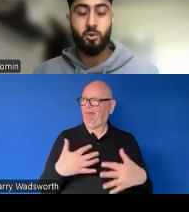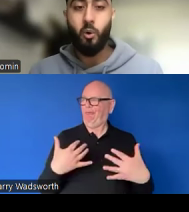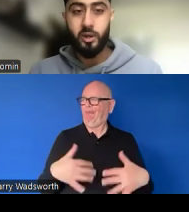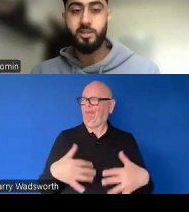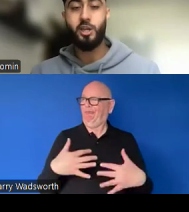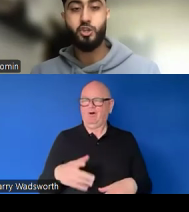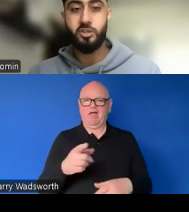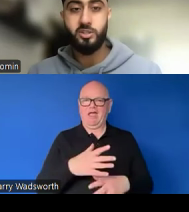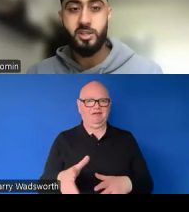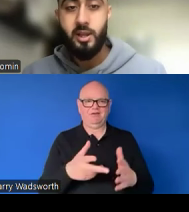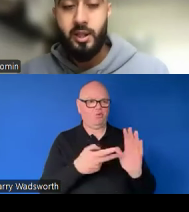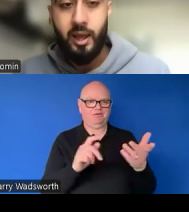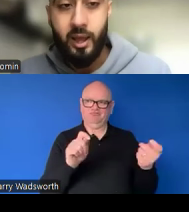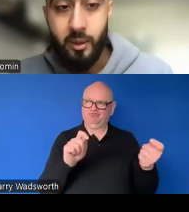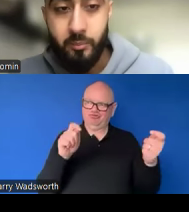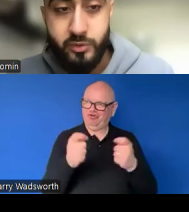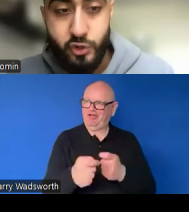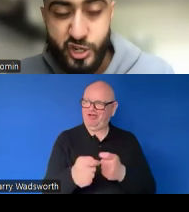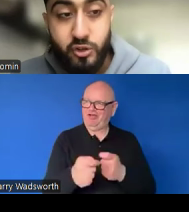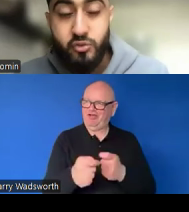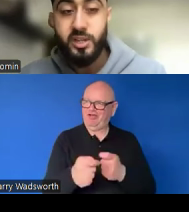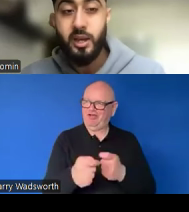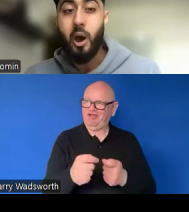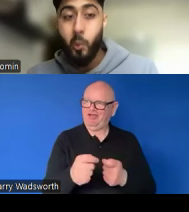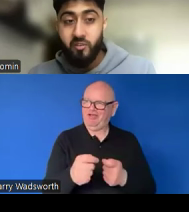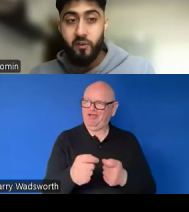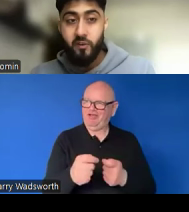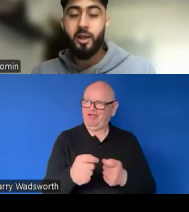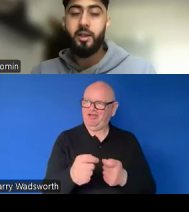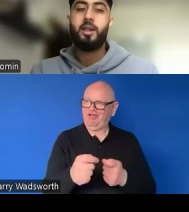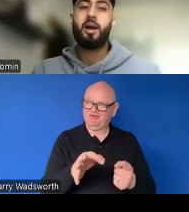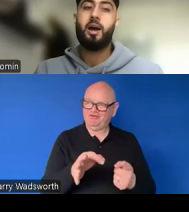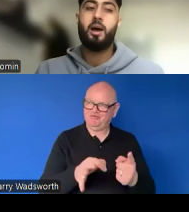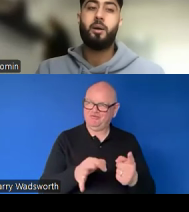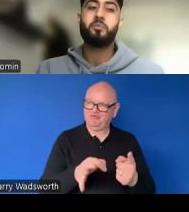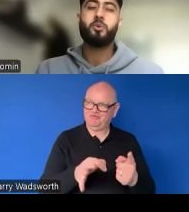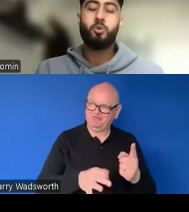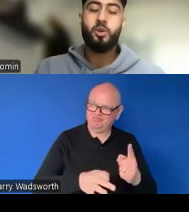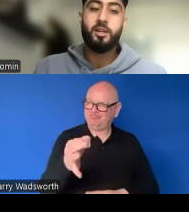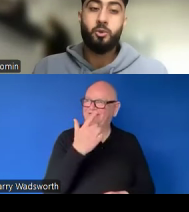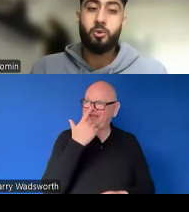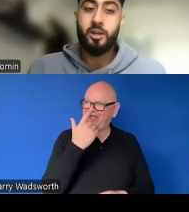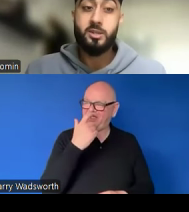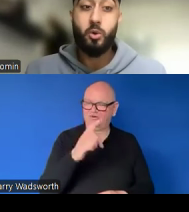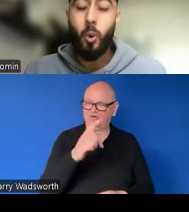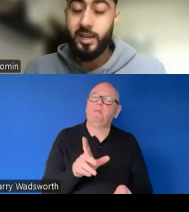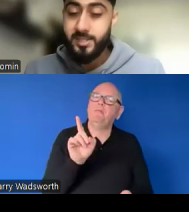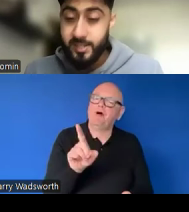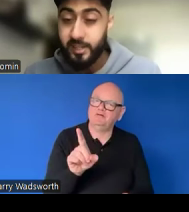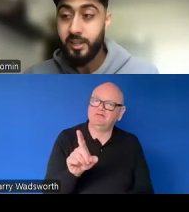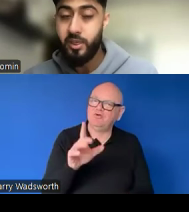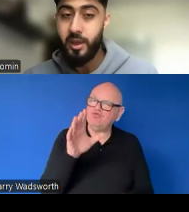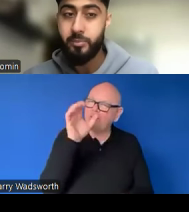or organizations trajectory. However, Google is quite sneaky with it